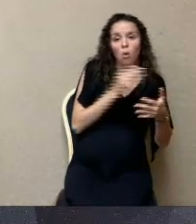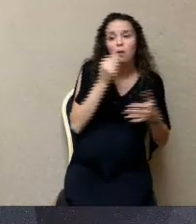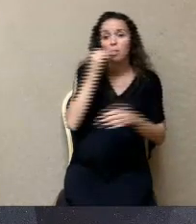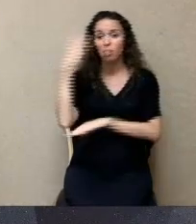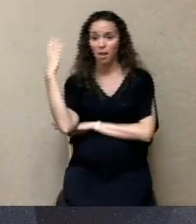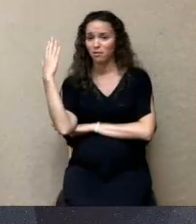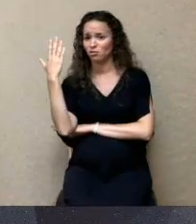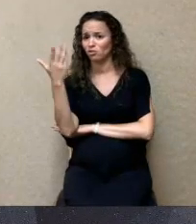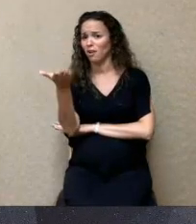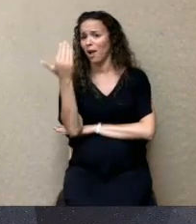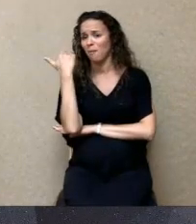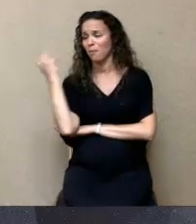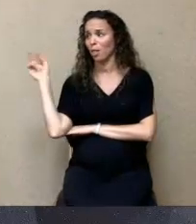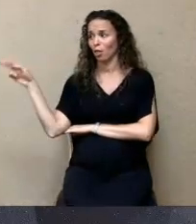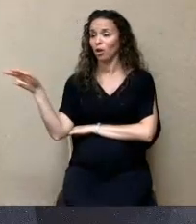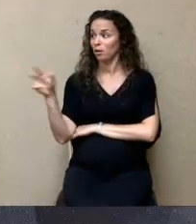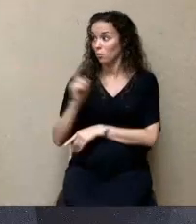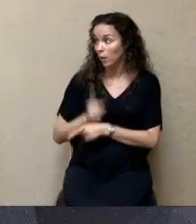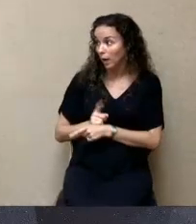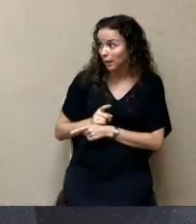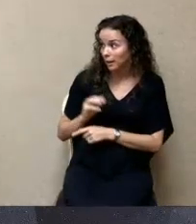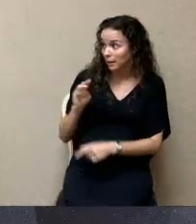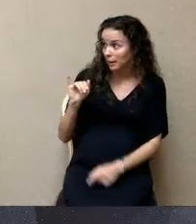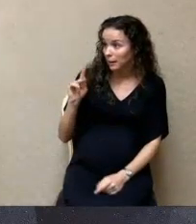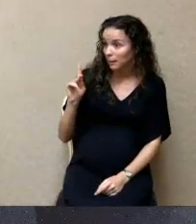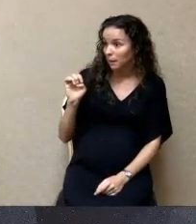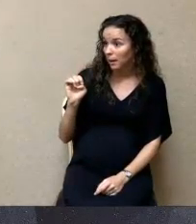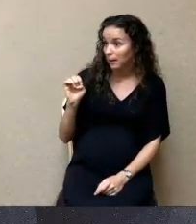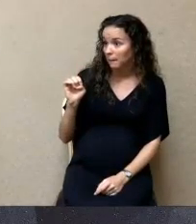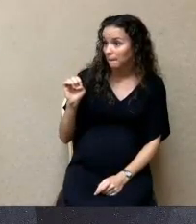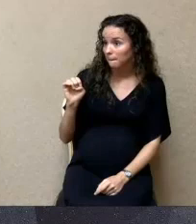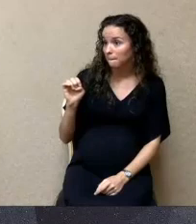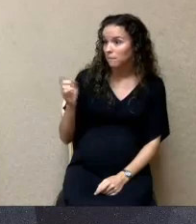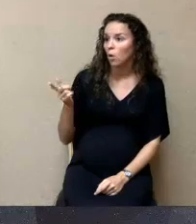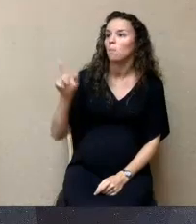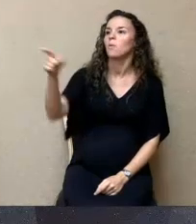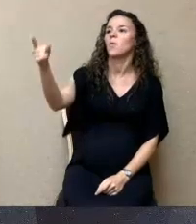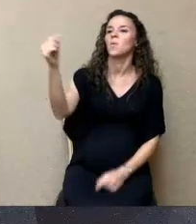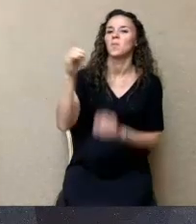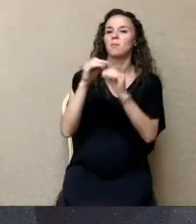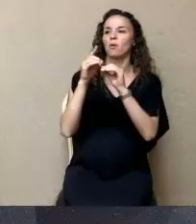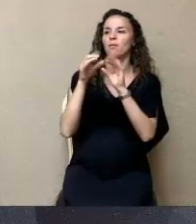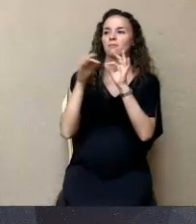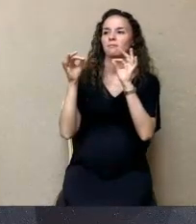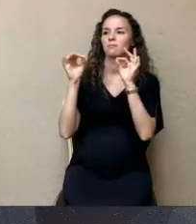happy to have you do that as well, right? Oh great.